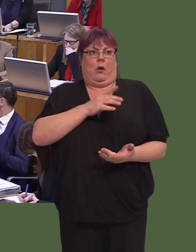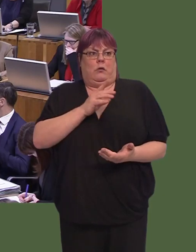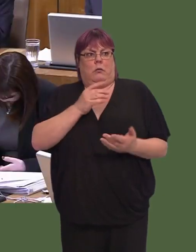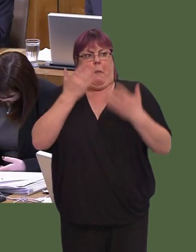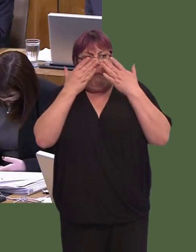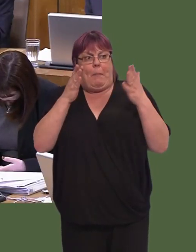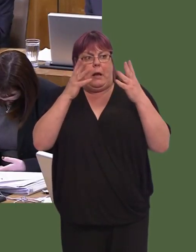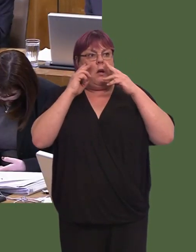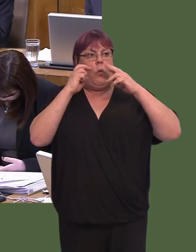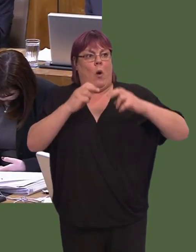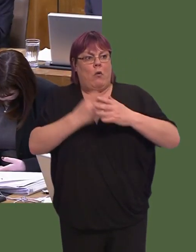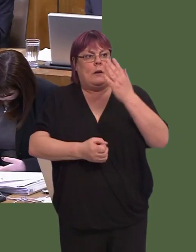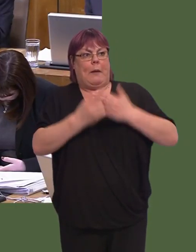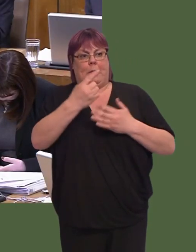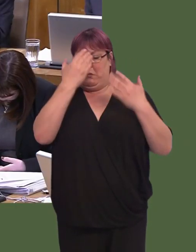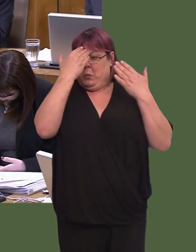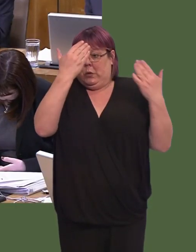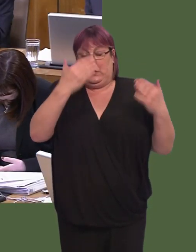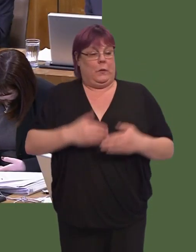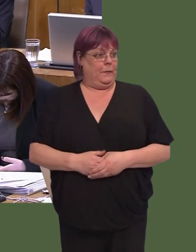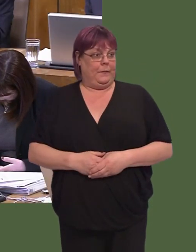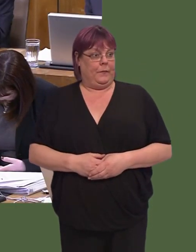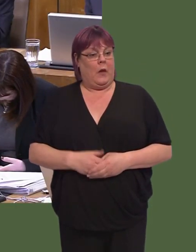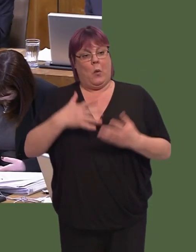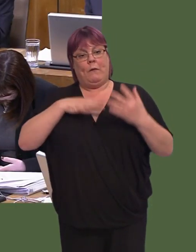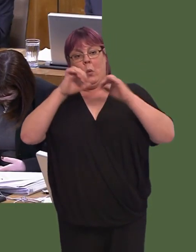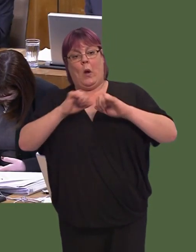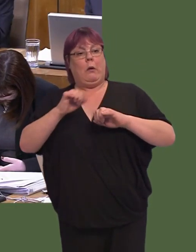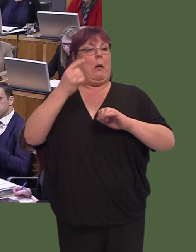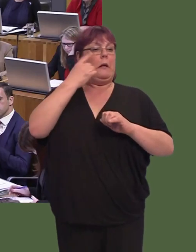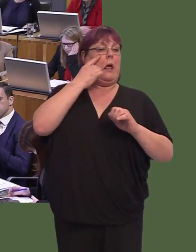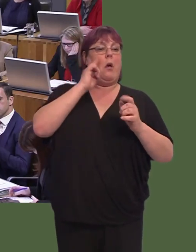So, until we know the outcome, we don't really know what we can form the debate around.